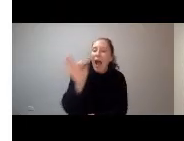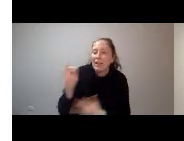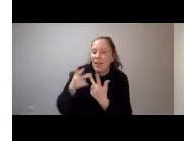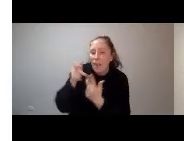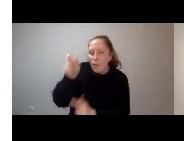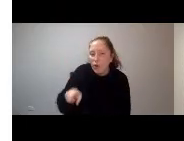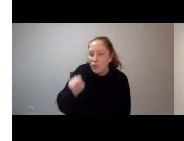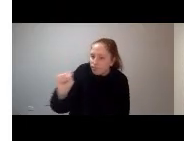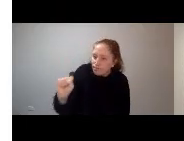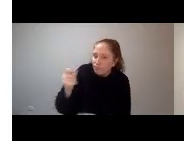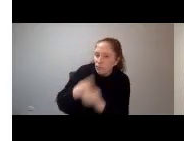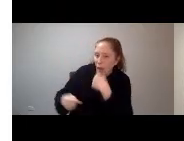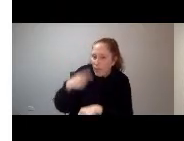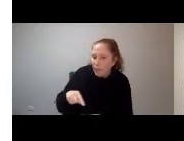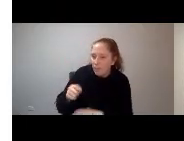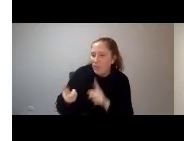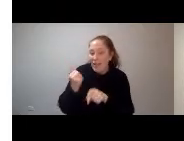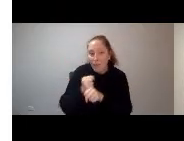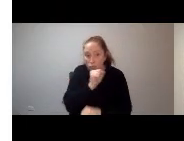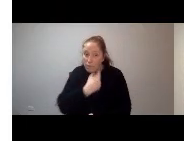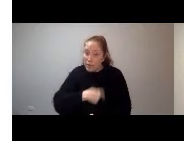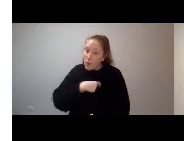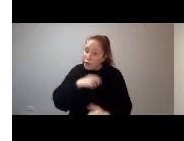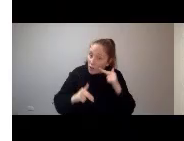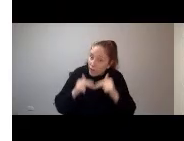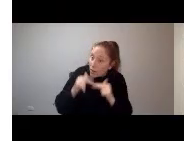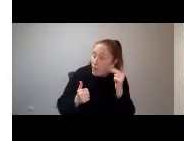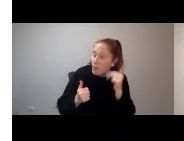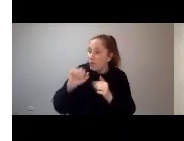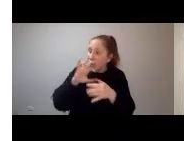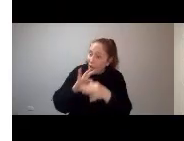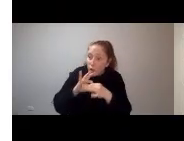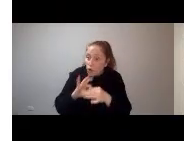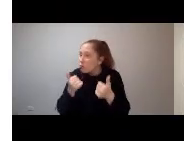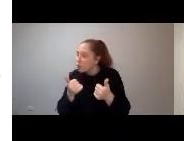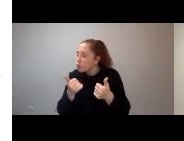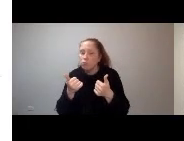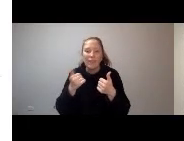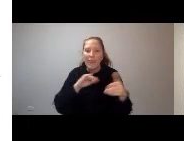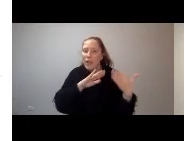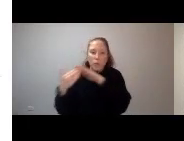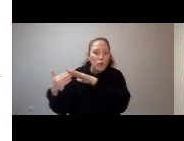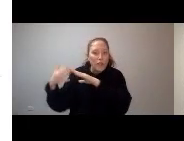but it is issues like personal development, interpersonal relationships, community inclusion,